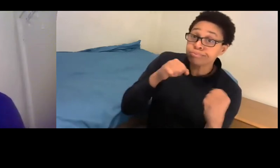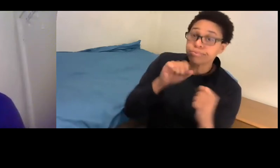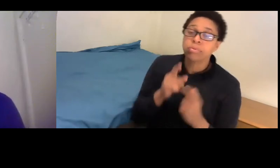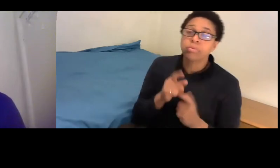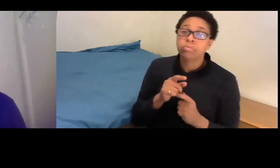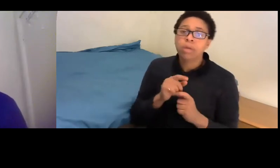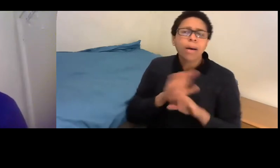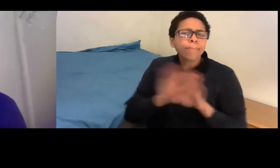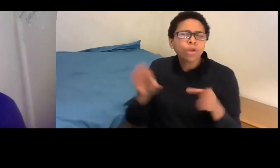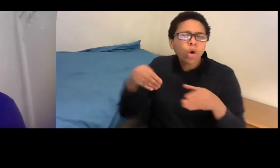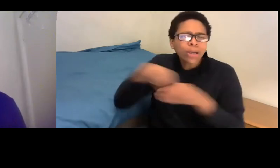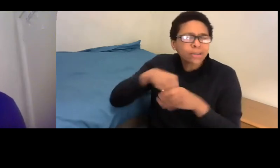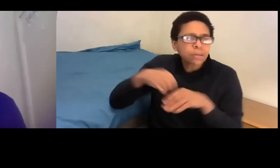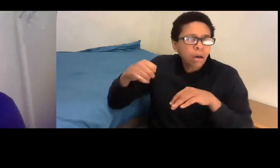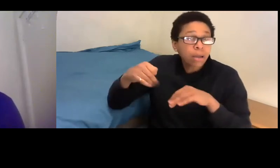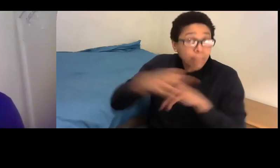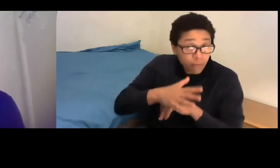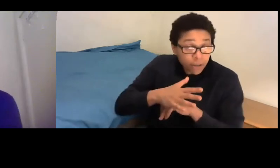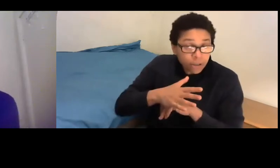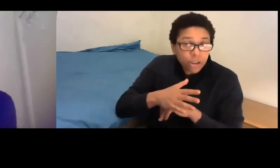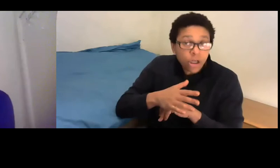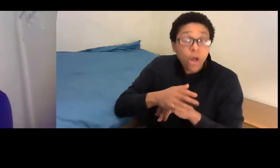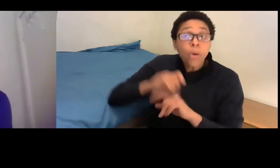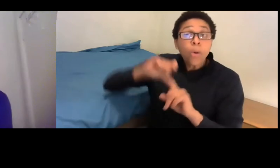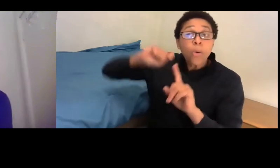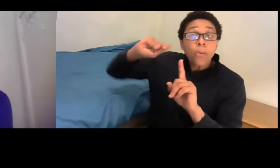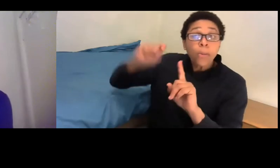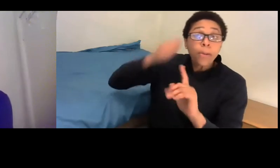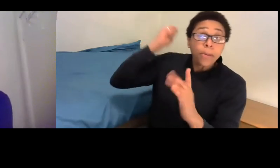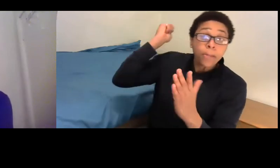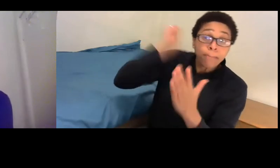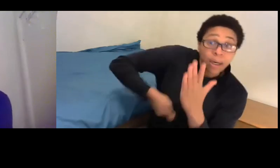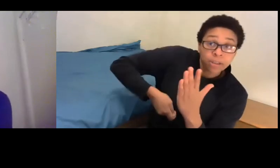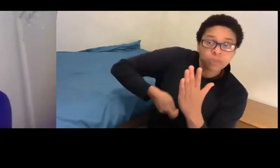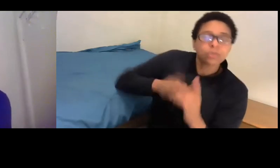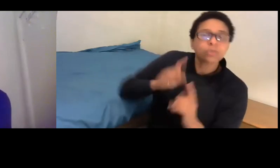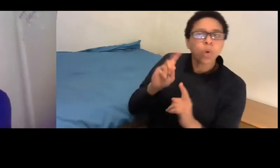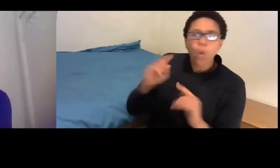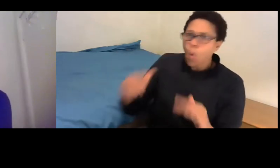punishable by the highest degree of punishment possible. And